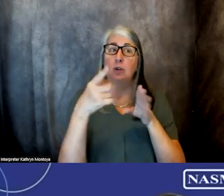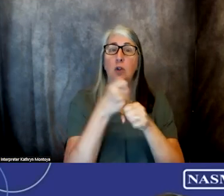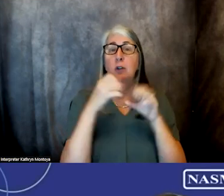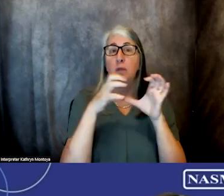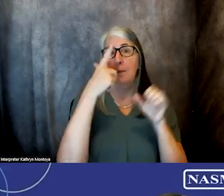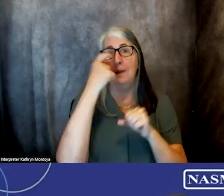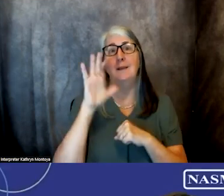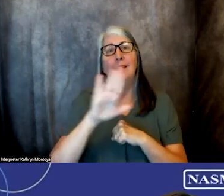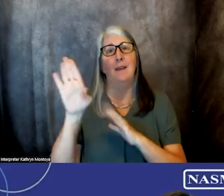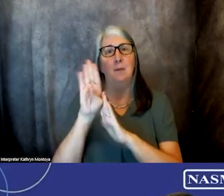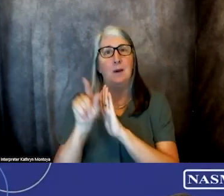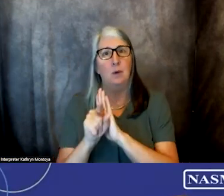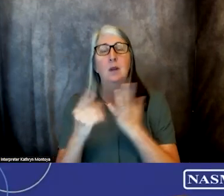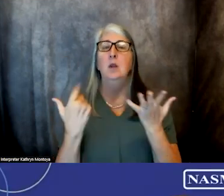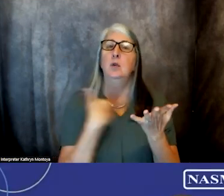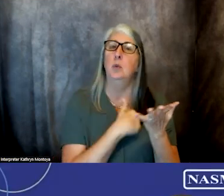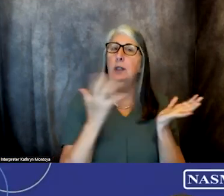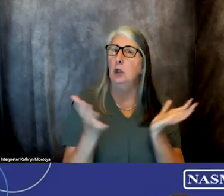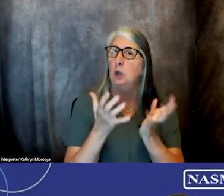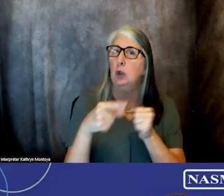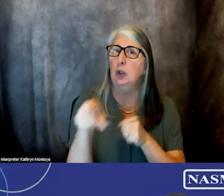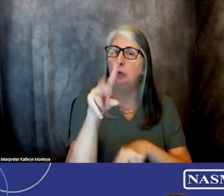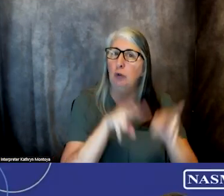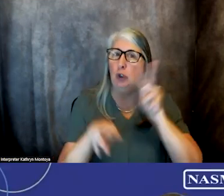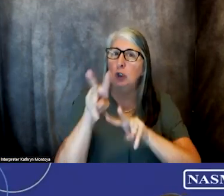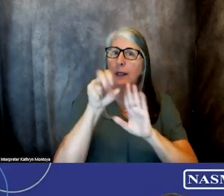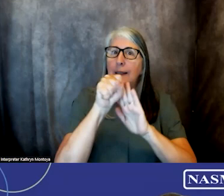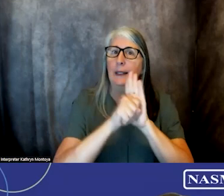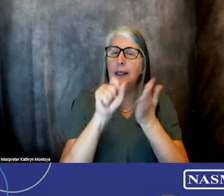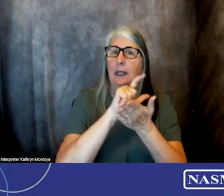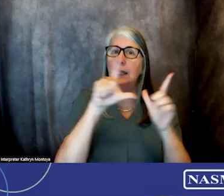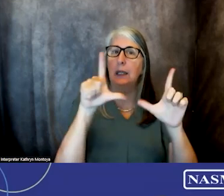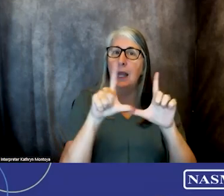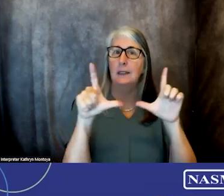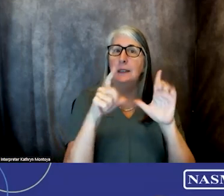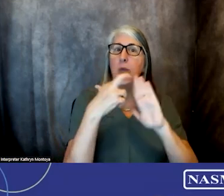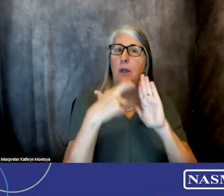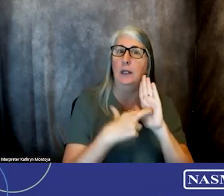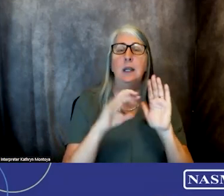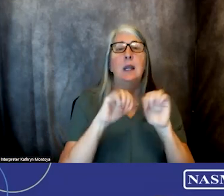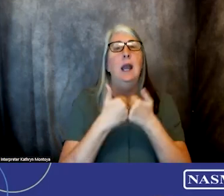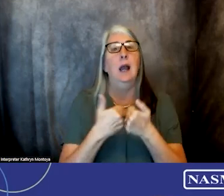SO WE WANT TO LOOK AT THE STATE POLICIES AND SEEING HOW WE CAN